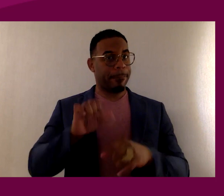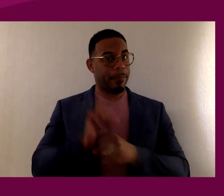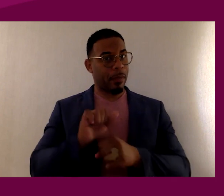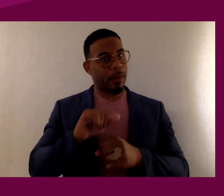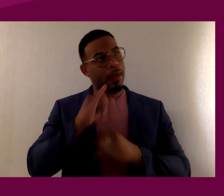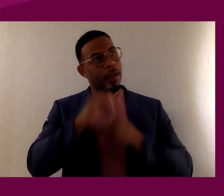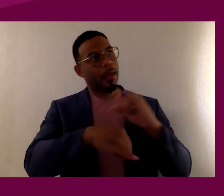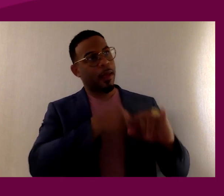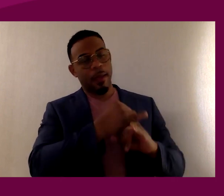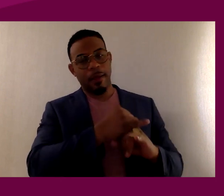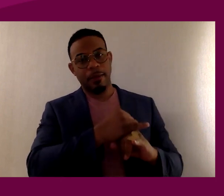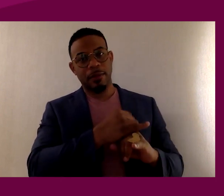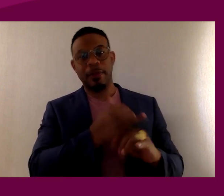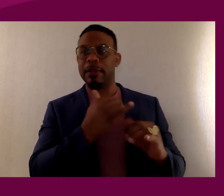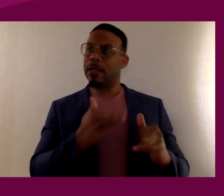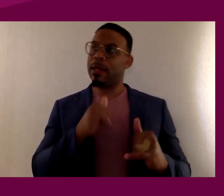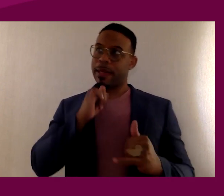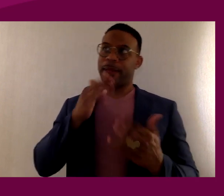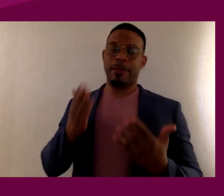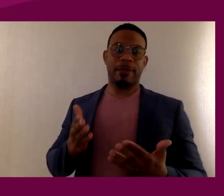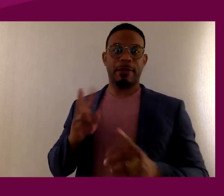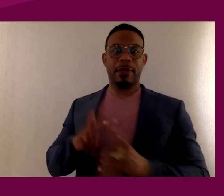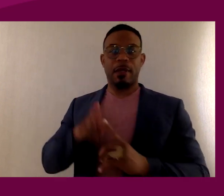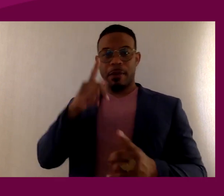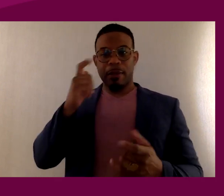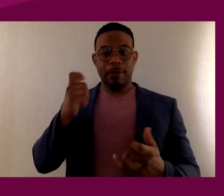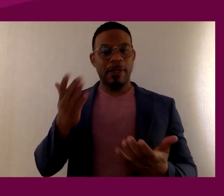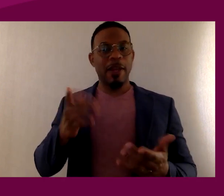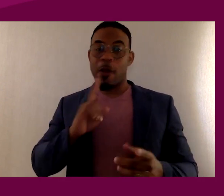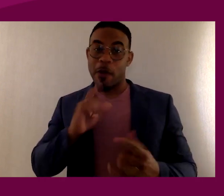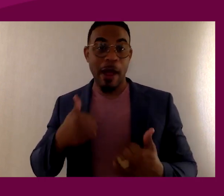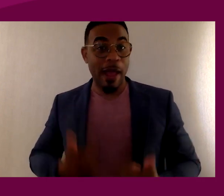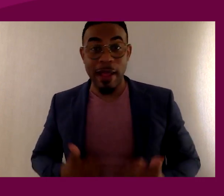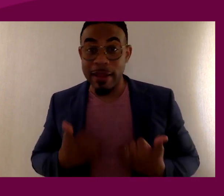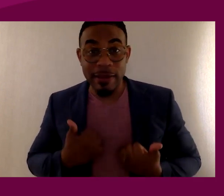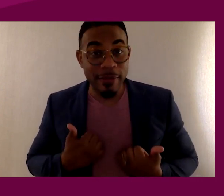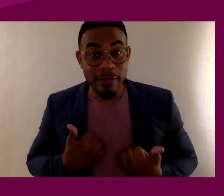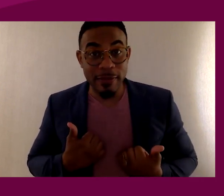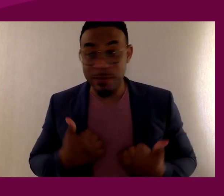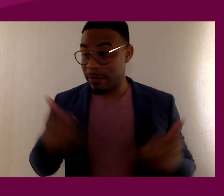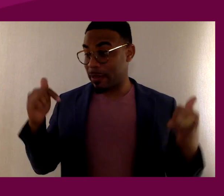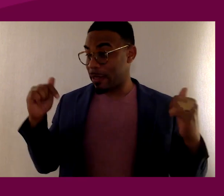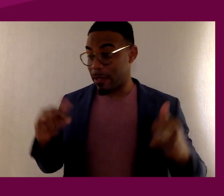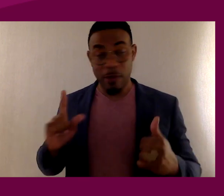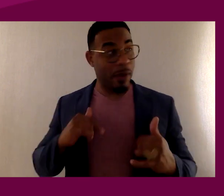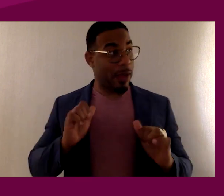I didn't used to do that while I was working internationally. Now I am. Because here's where I